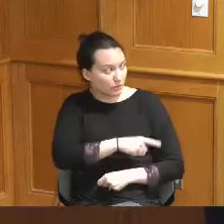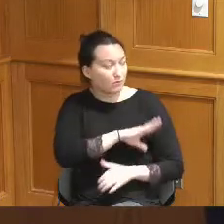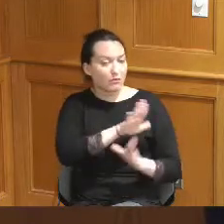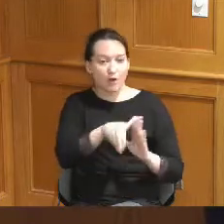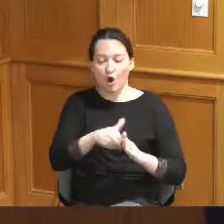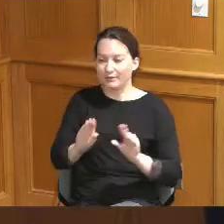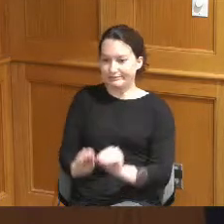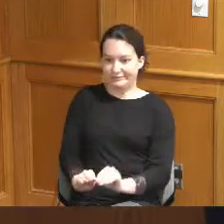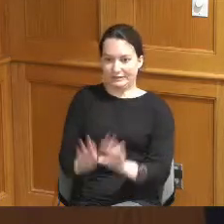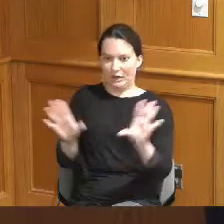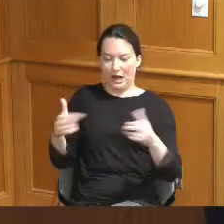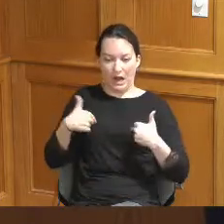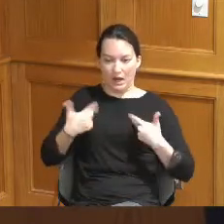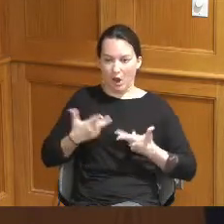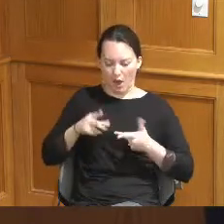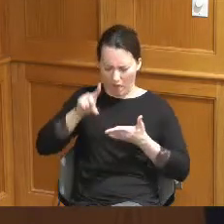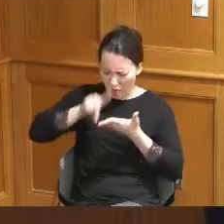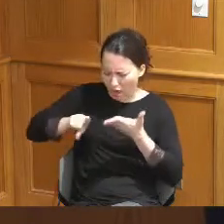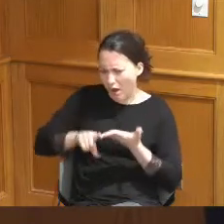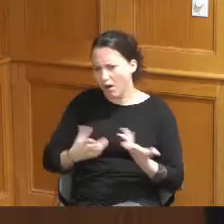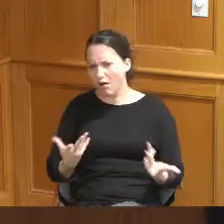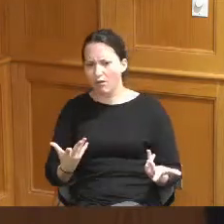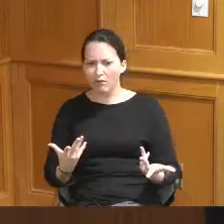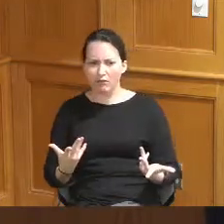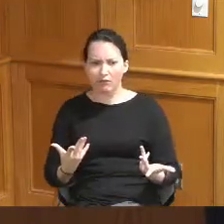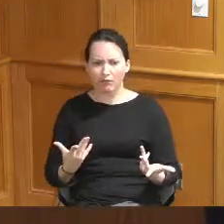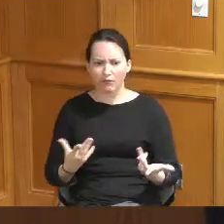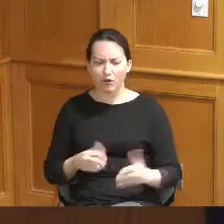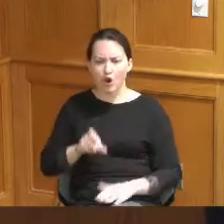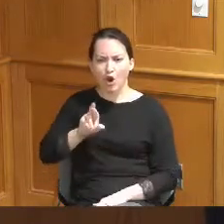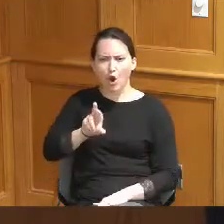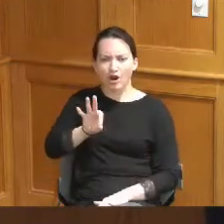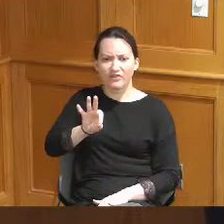some clarity I don't want people looking and saying that we had an RFP without a